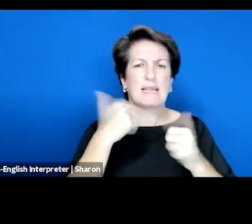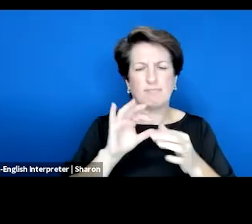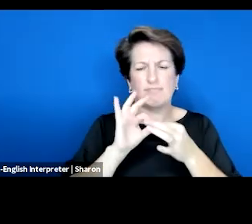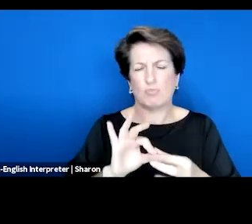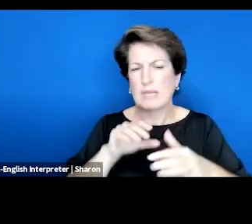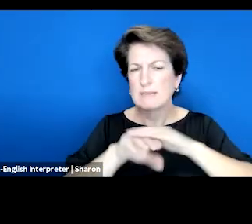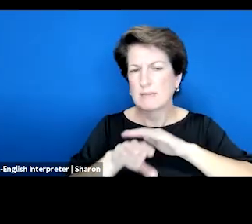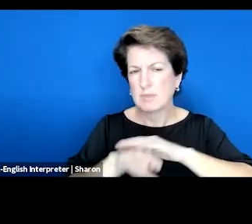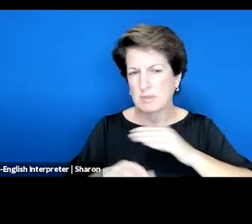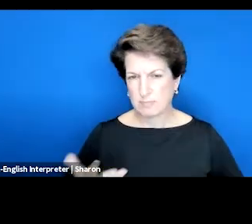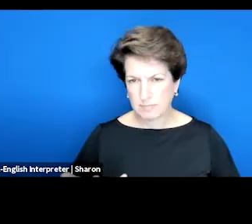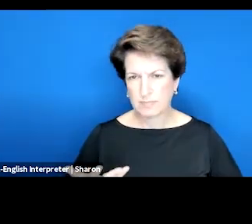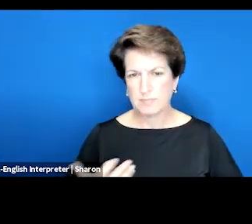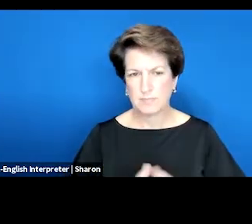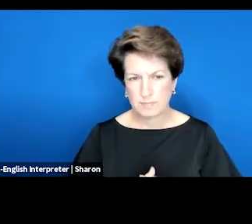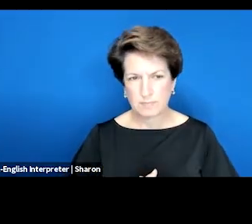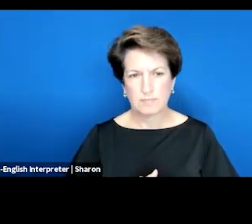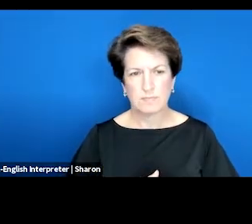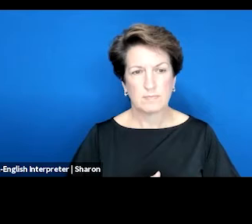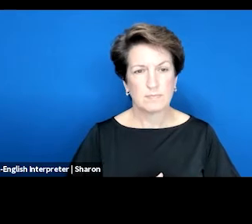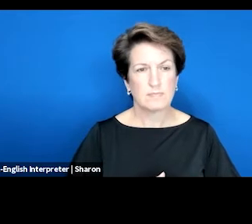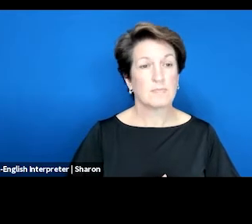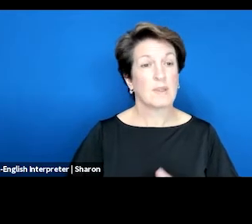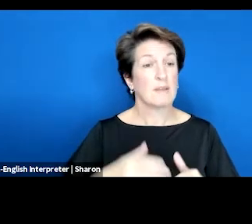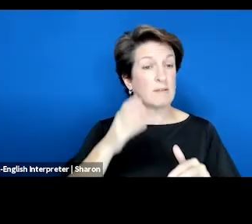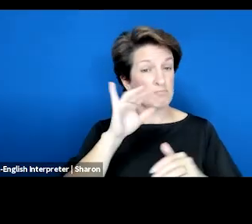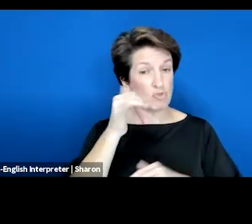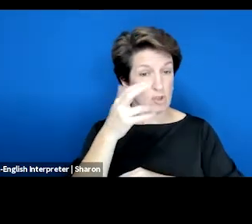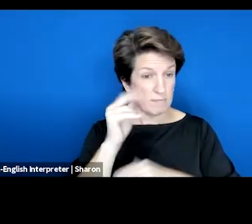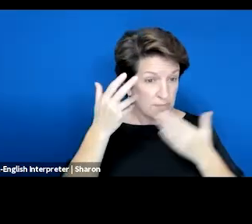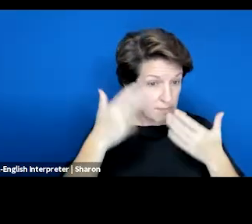and Jennifer Morin from Toronto public health. Both of them will be presenting important current information related to COVID